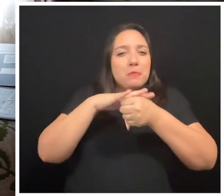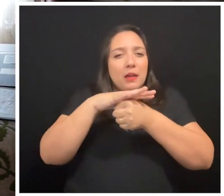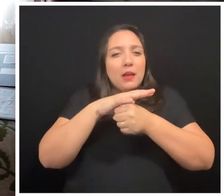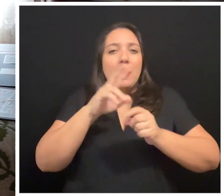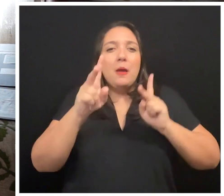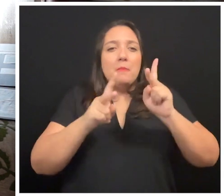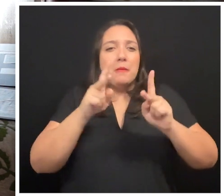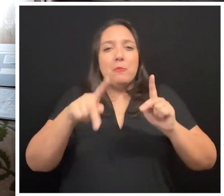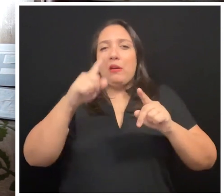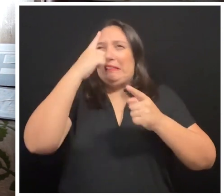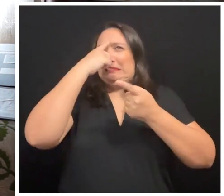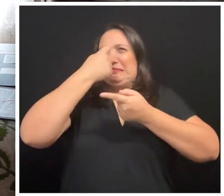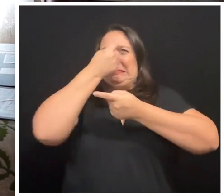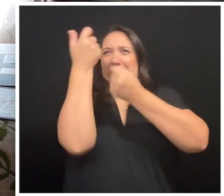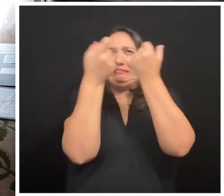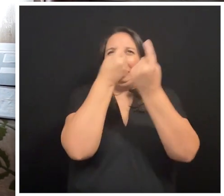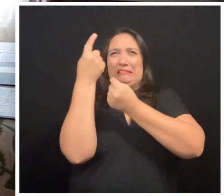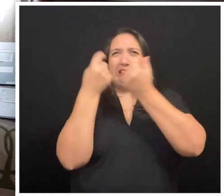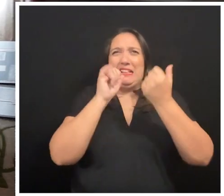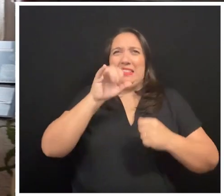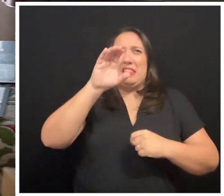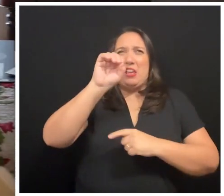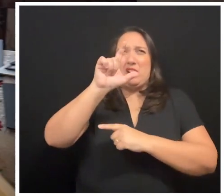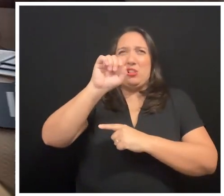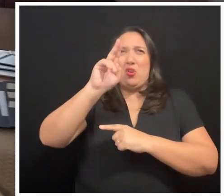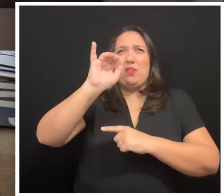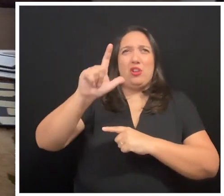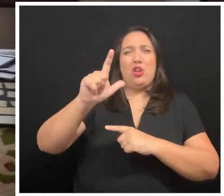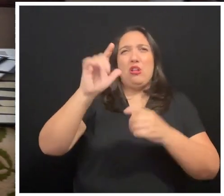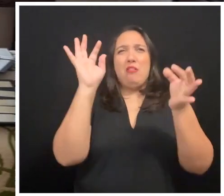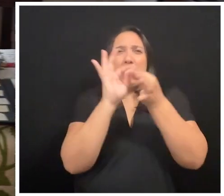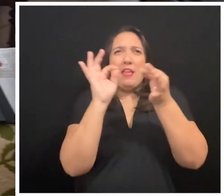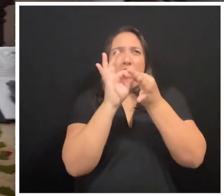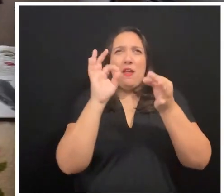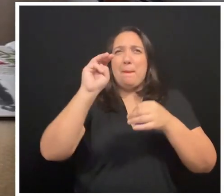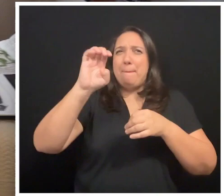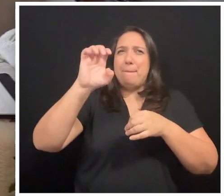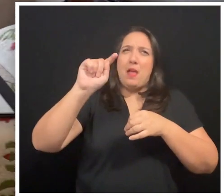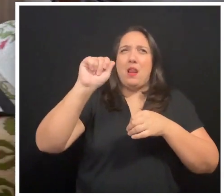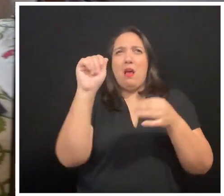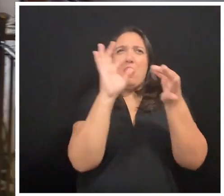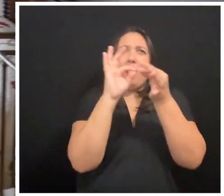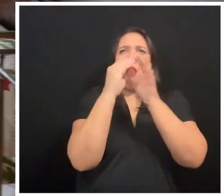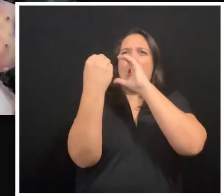where people can unlearn all of the colonial narratives, all of the meta narratives that we've been fed,